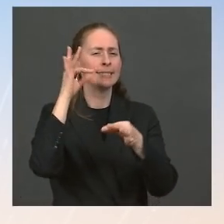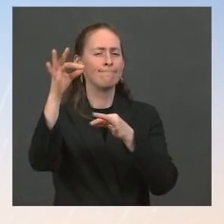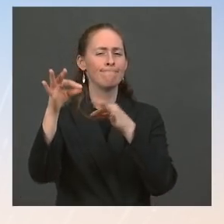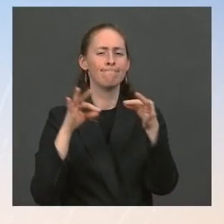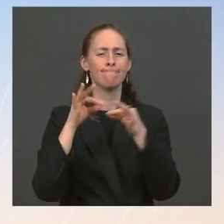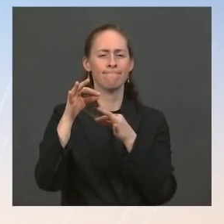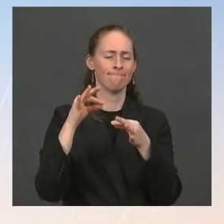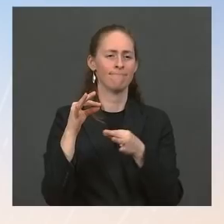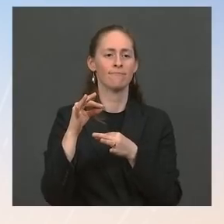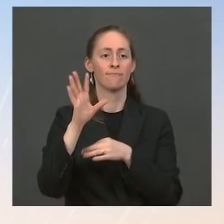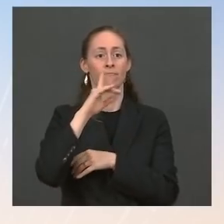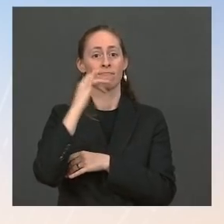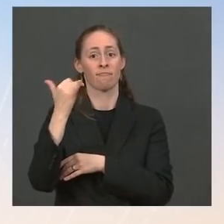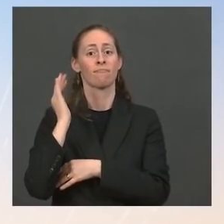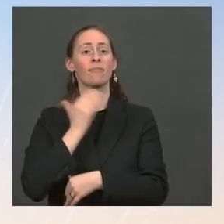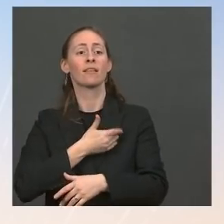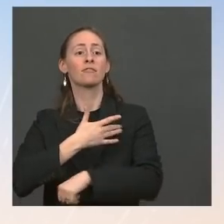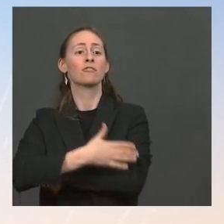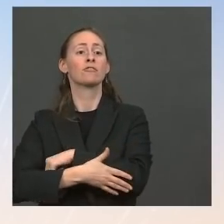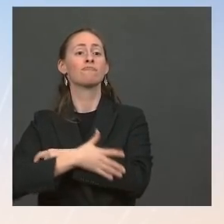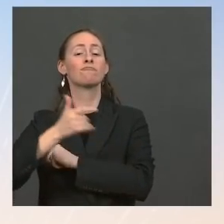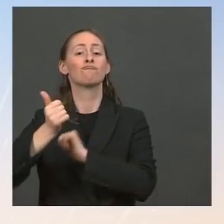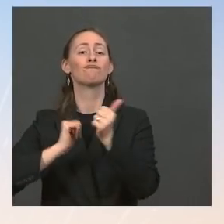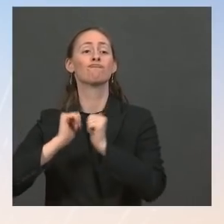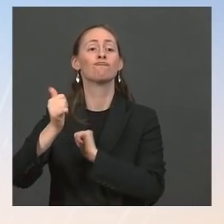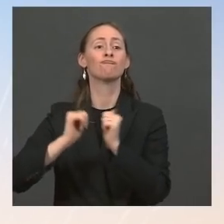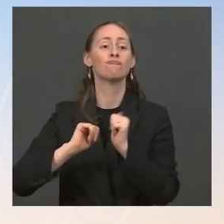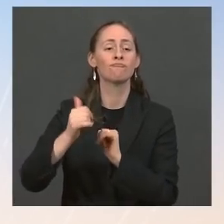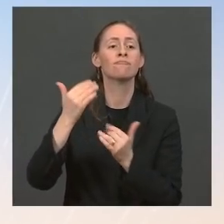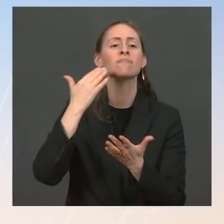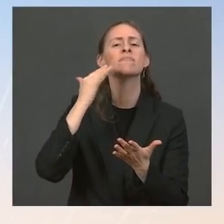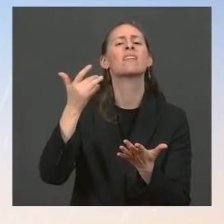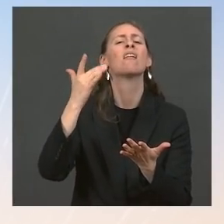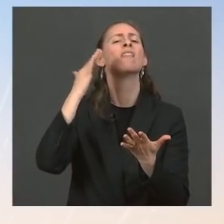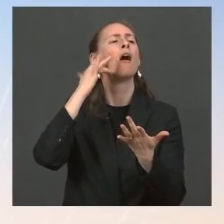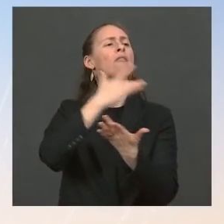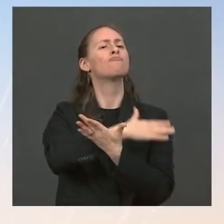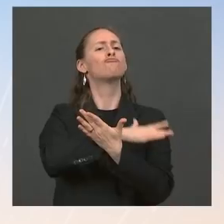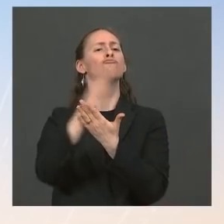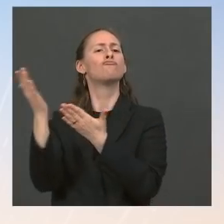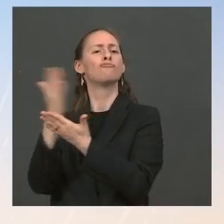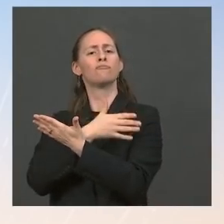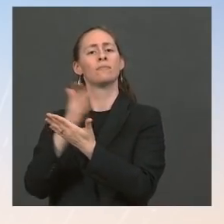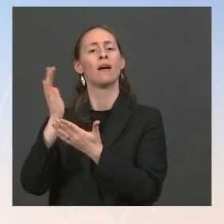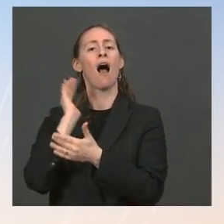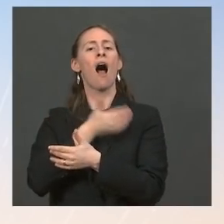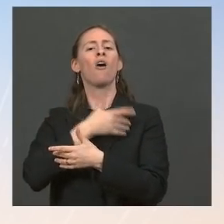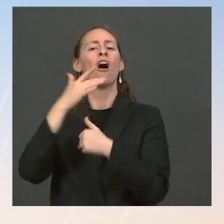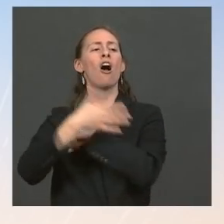in terms of our infrastructure around the country. And we're seeing even as it relates to supply chain issues, that we need to do a lot more